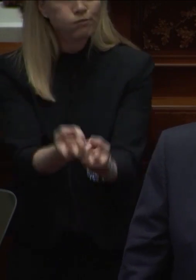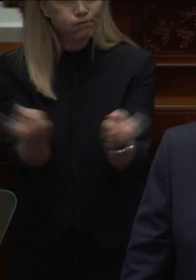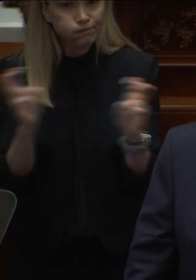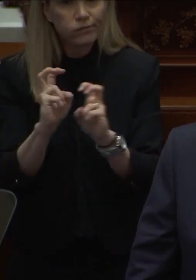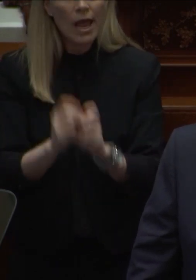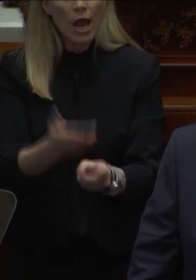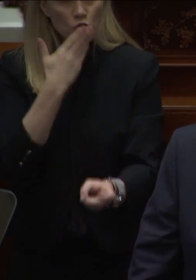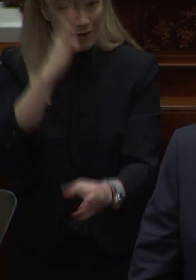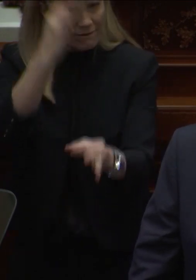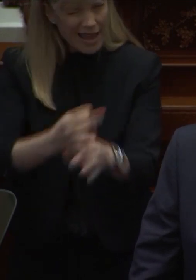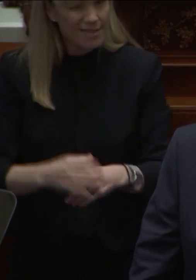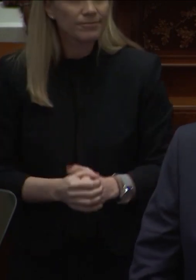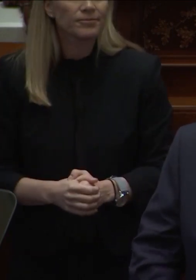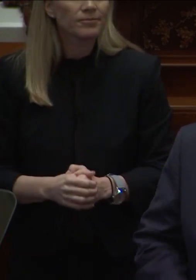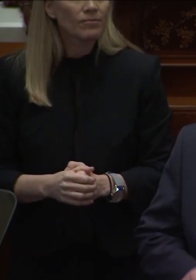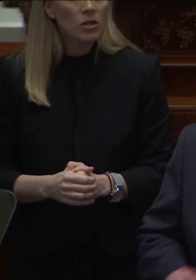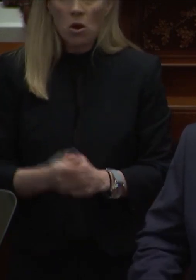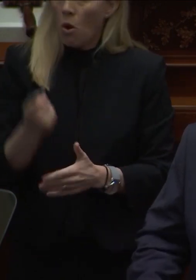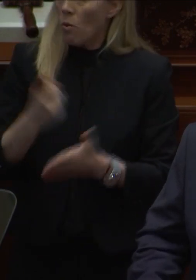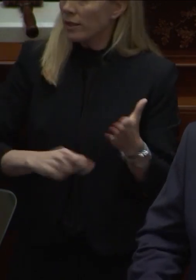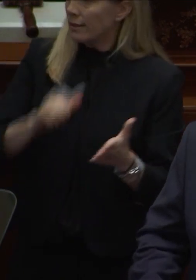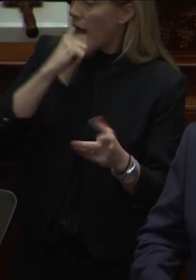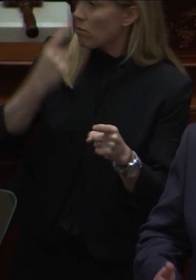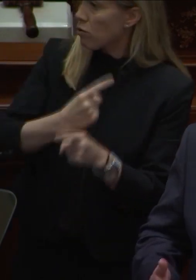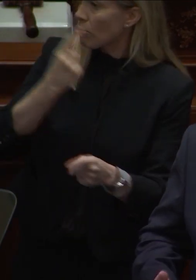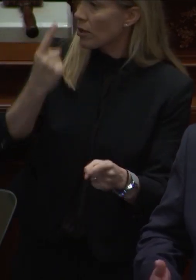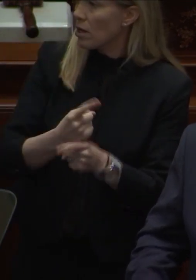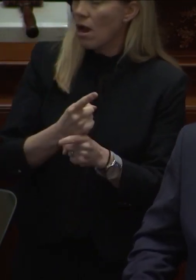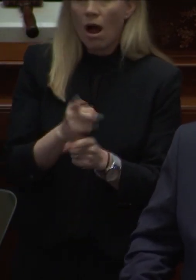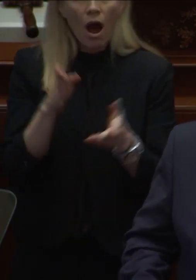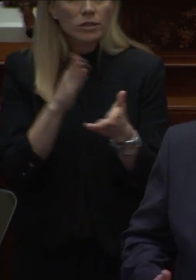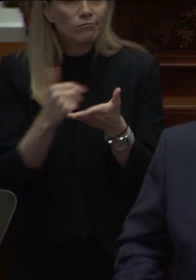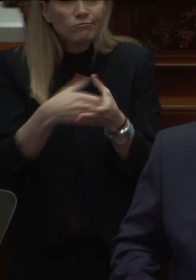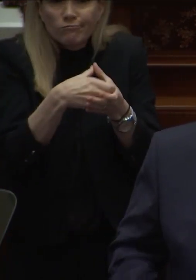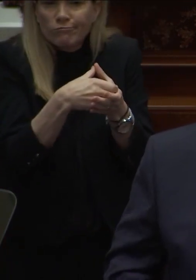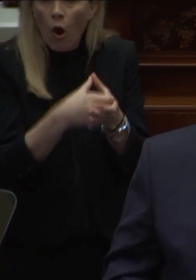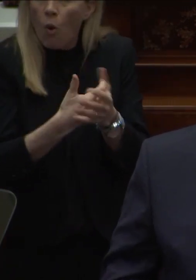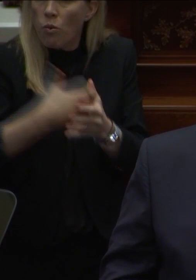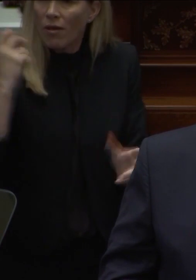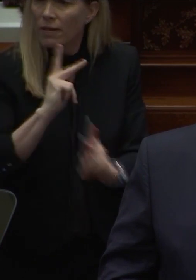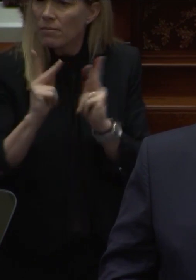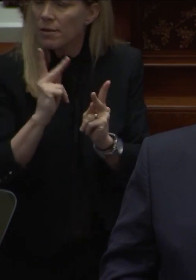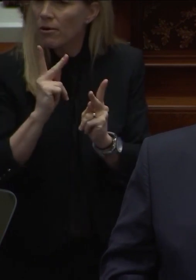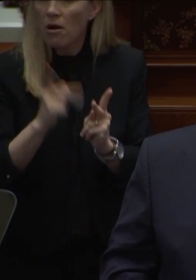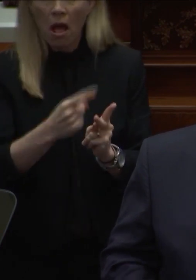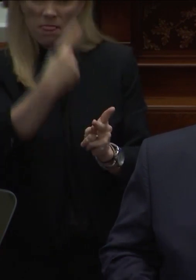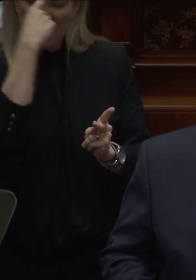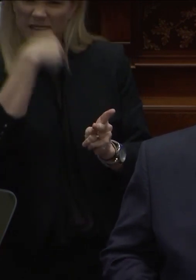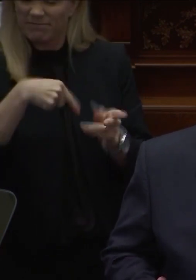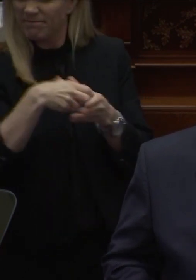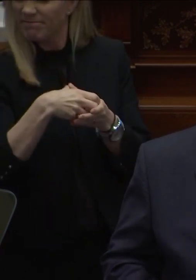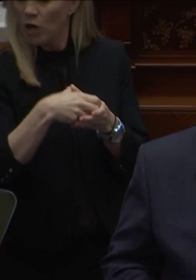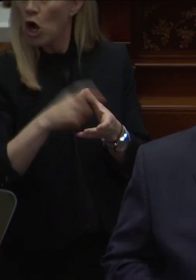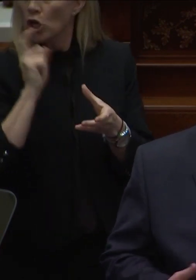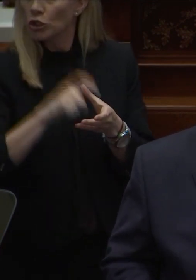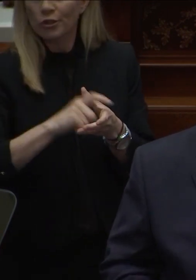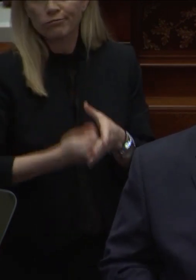IMPROVE IT, AND I AM CONFIDENT THAT THEY WILL COME TO THE TABLE IN GOOD FAITH. WHAT IS NOT APPROPRIATE IS A SMALL COLLECTION OF THE